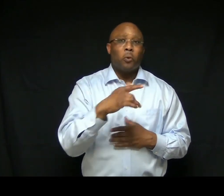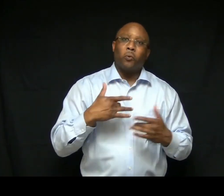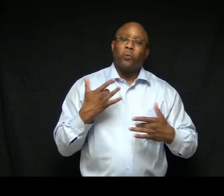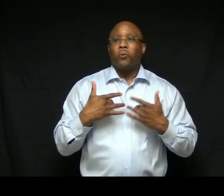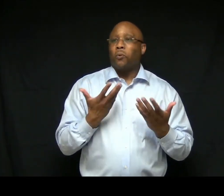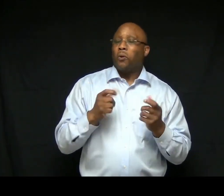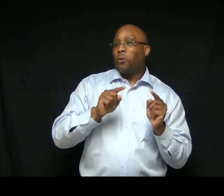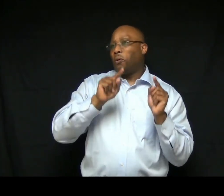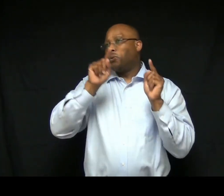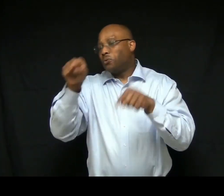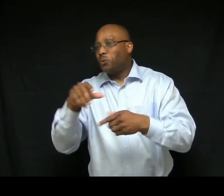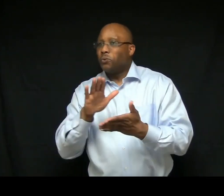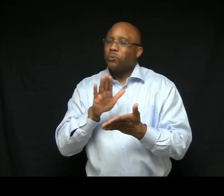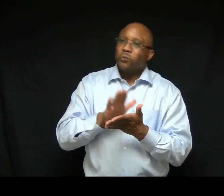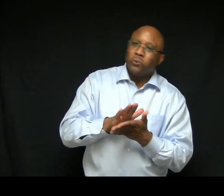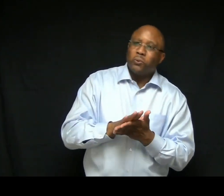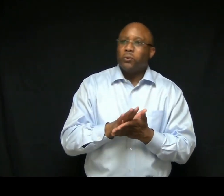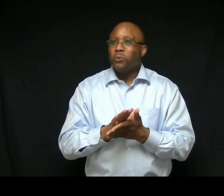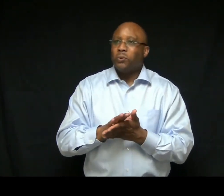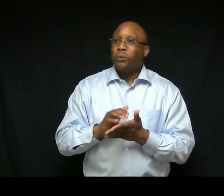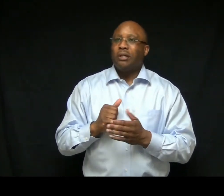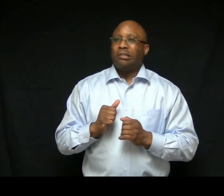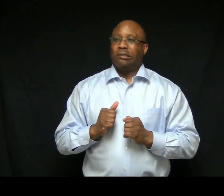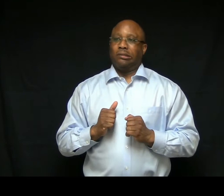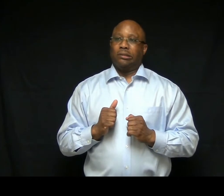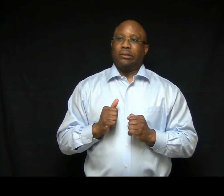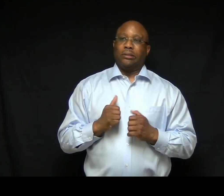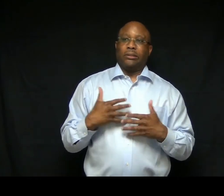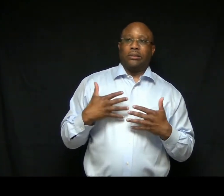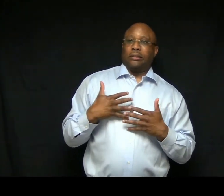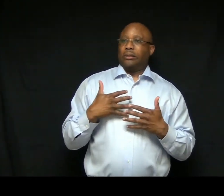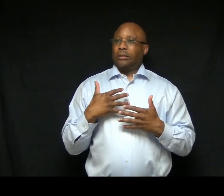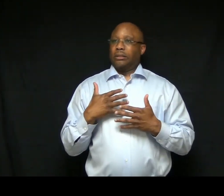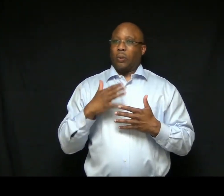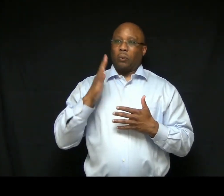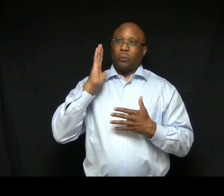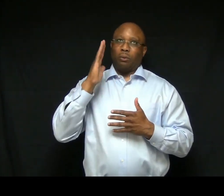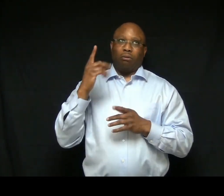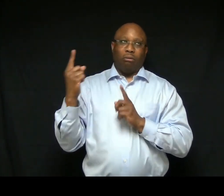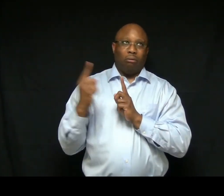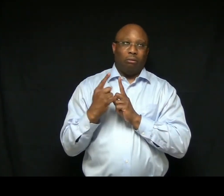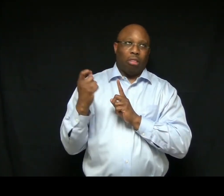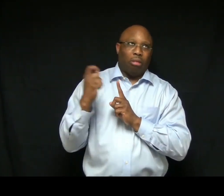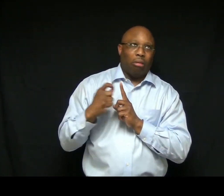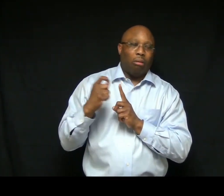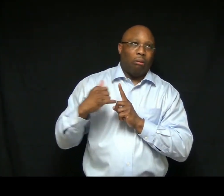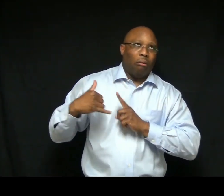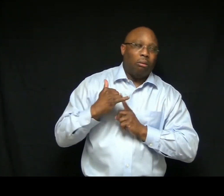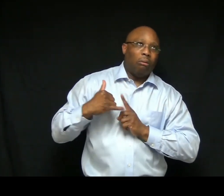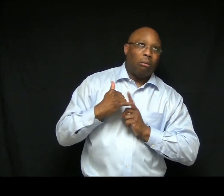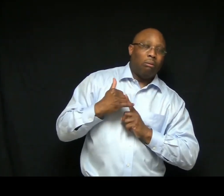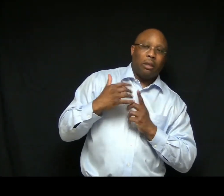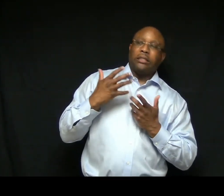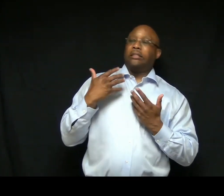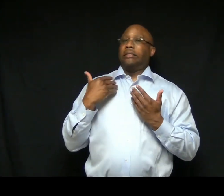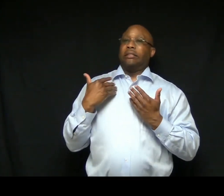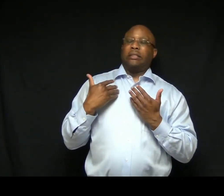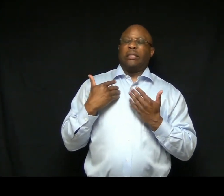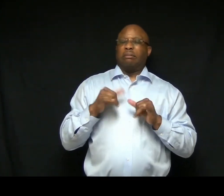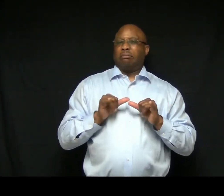On any given day, as many as 160,000 students nationwide